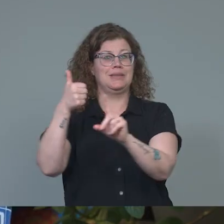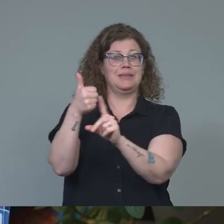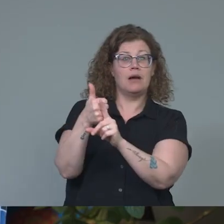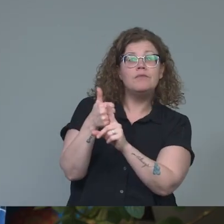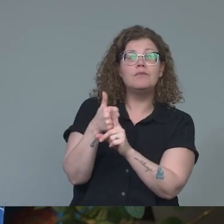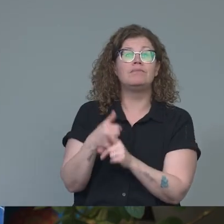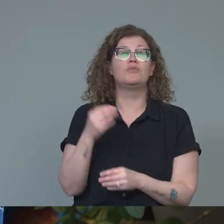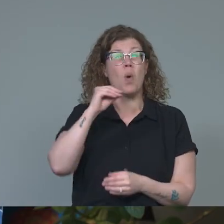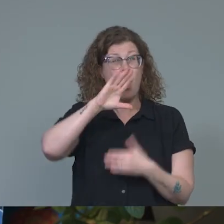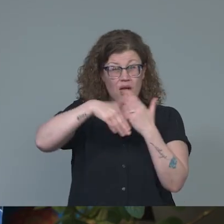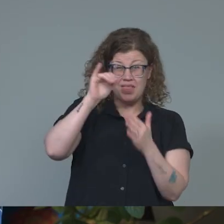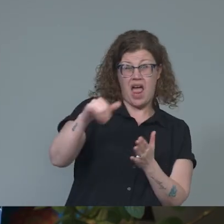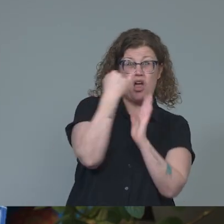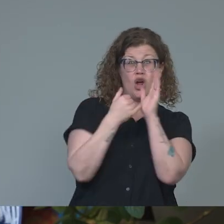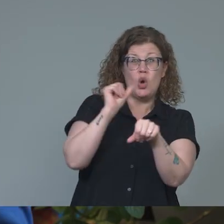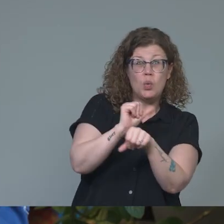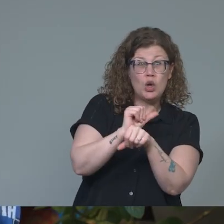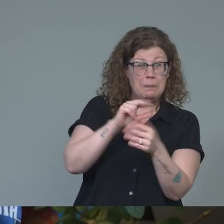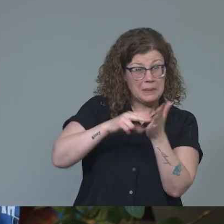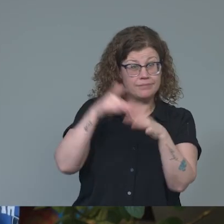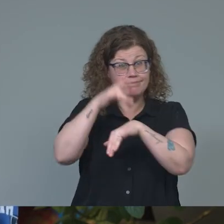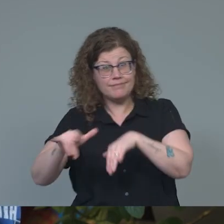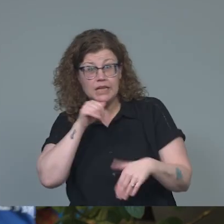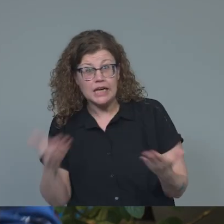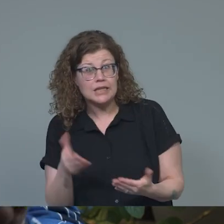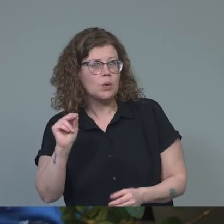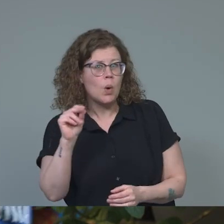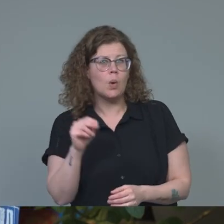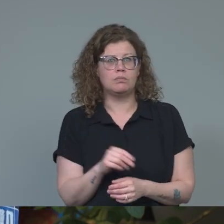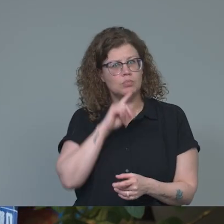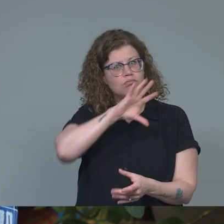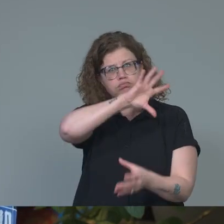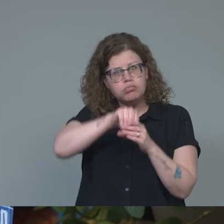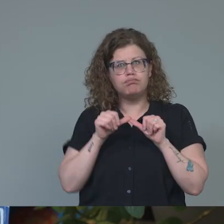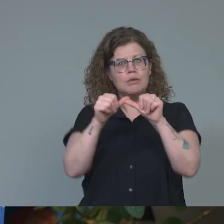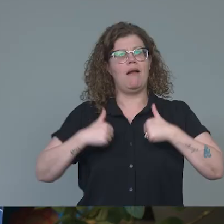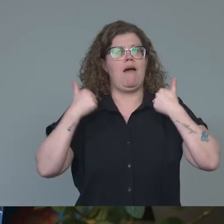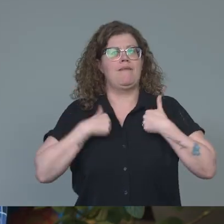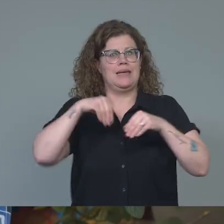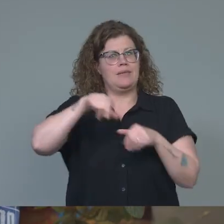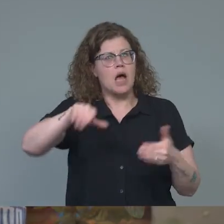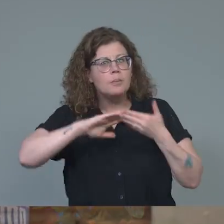it makes everybody happy. So I wish every artist to have such opportunity once in a while.